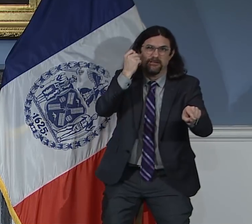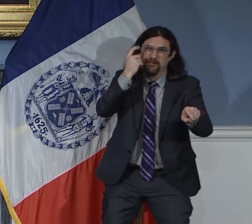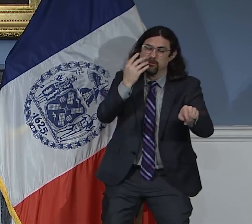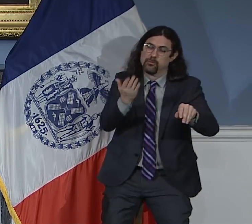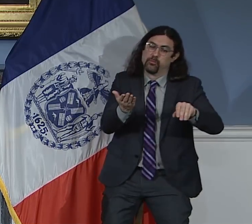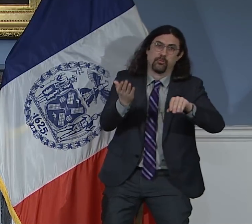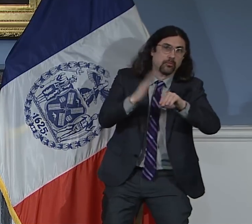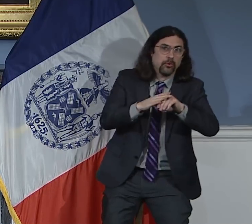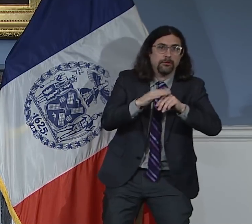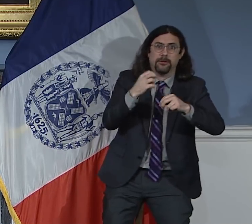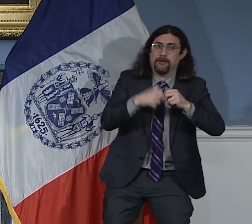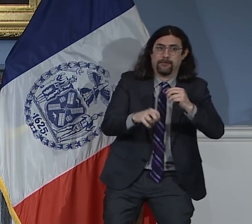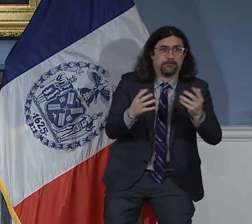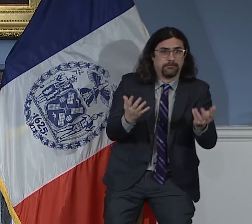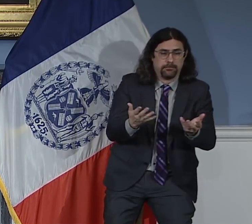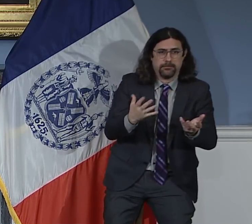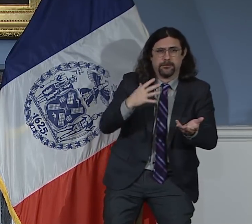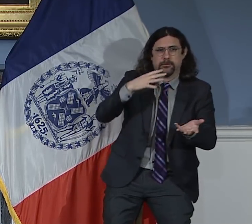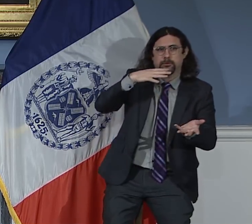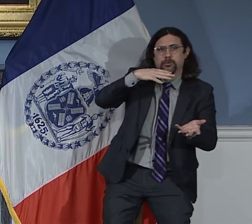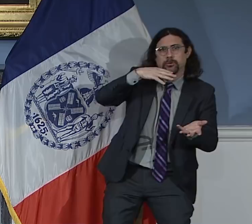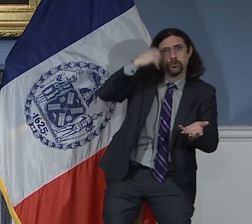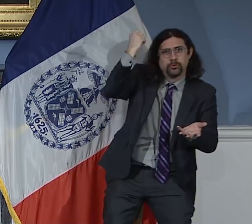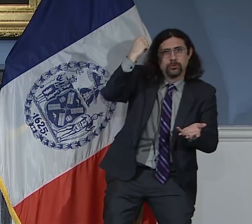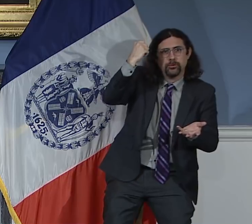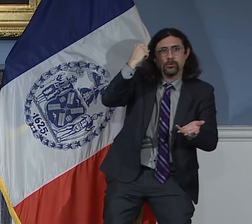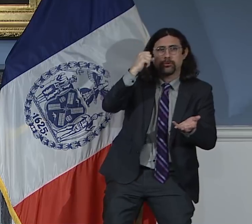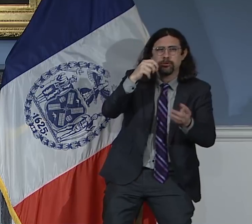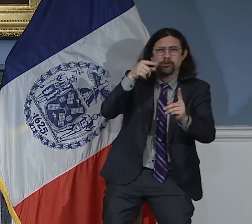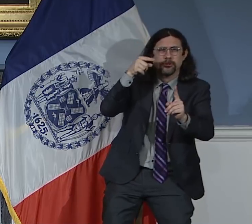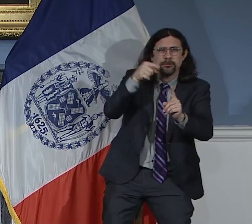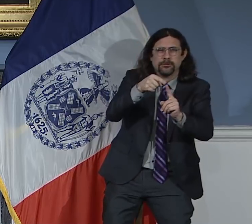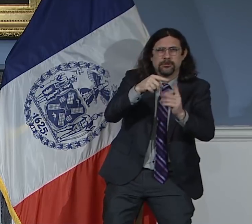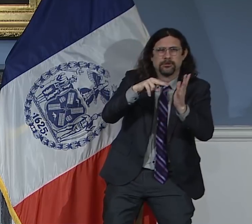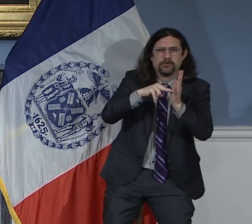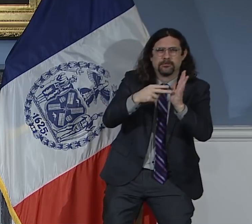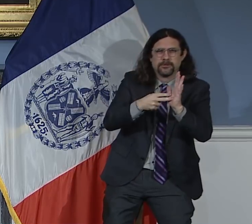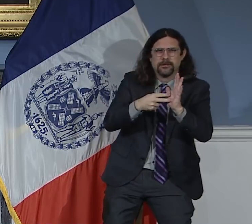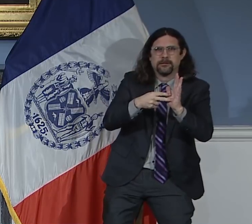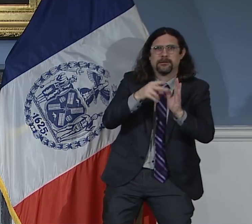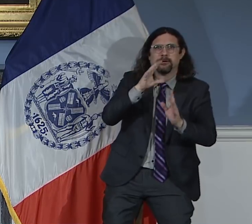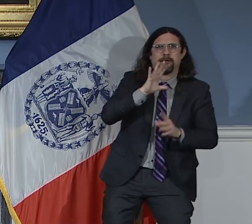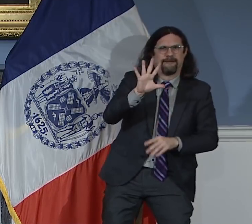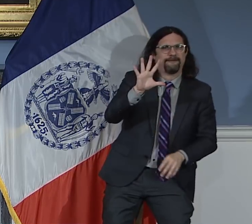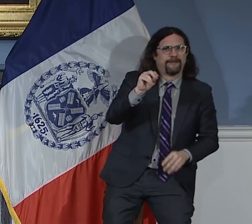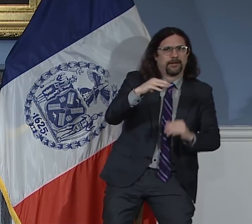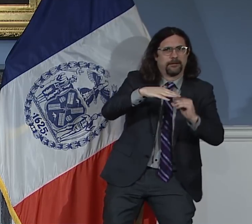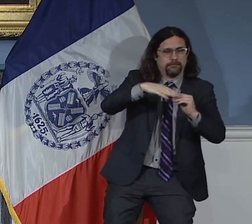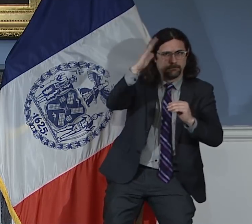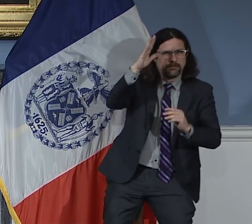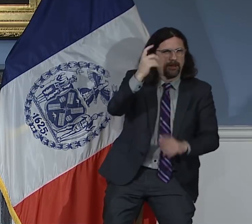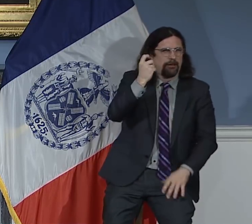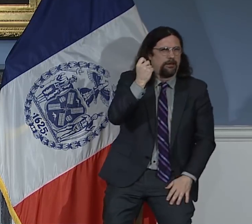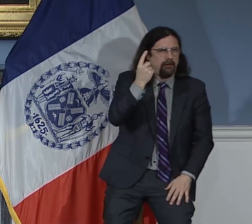THIS DISEASE, PEOPLE IN PARTICULAR WHO ARE OLDER, THAT MESAN PARTICULARLY FOLKS OVER 50 AND